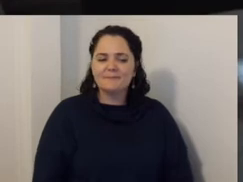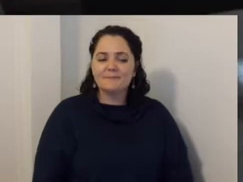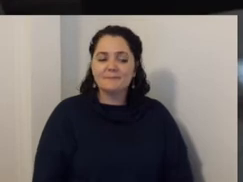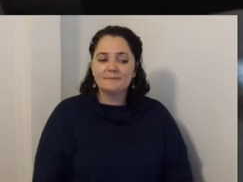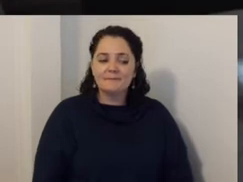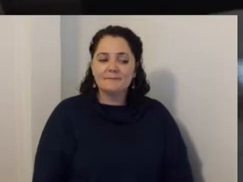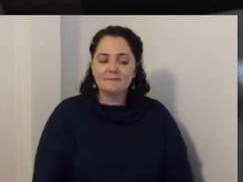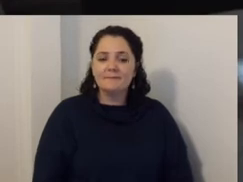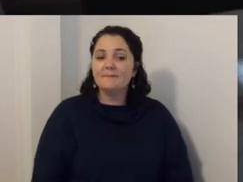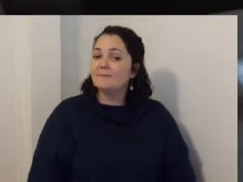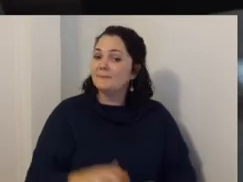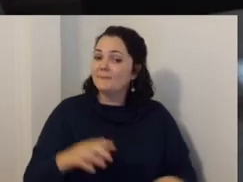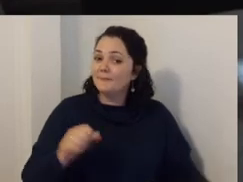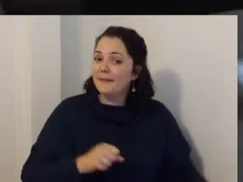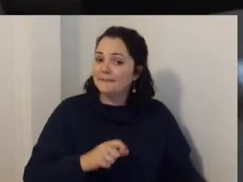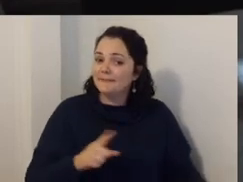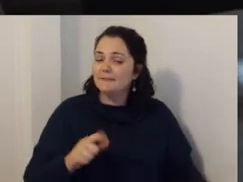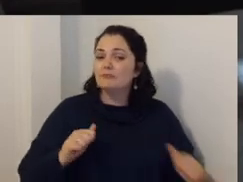and it'll come practice y'all practice practice